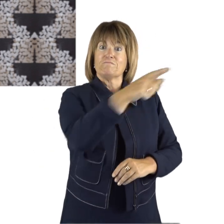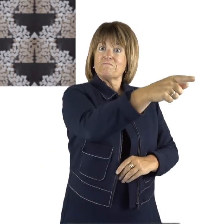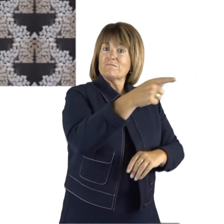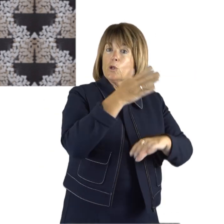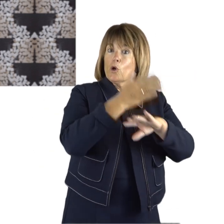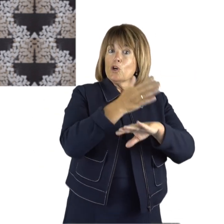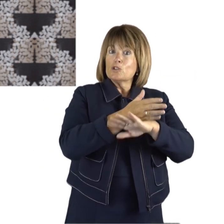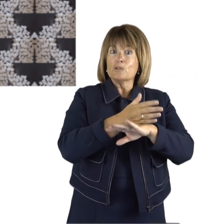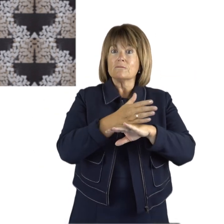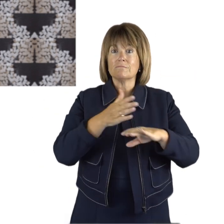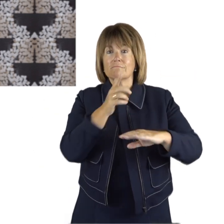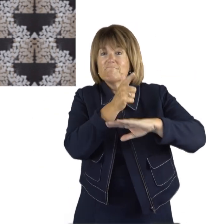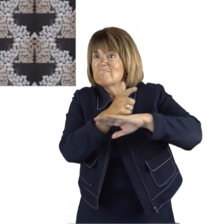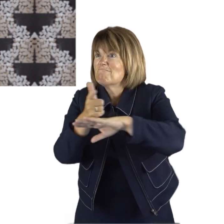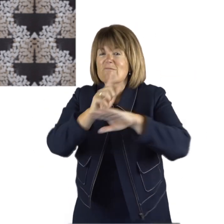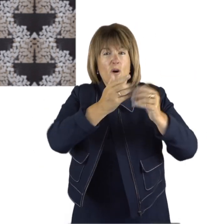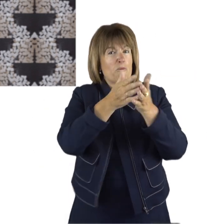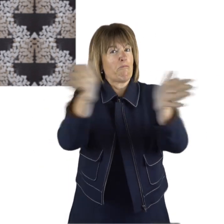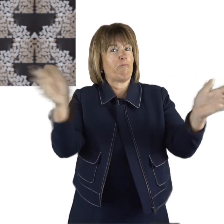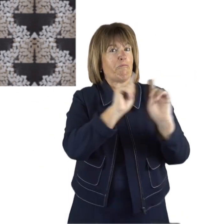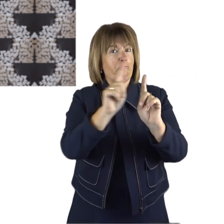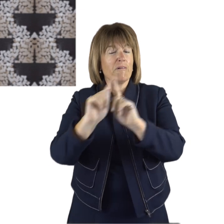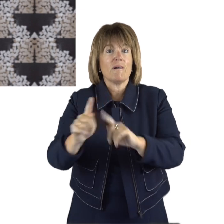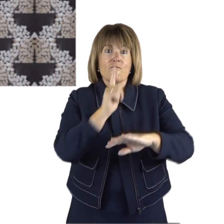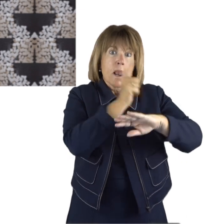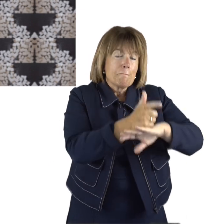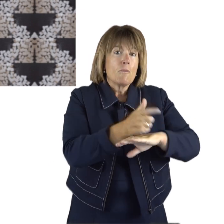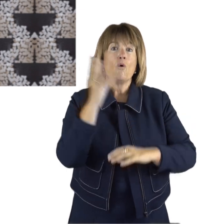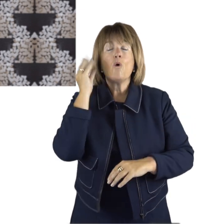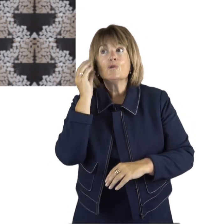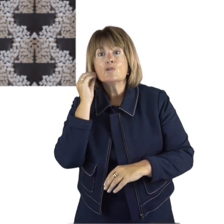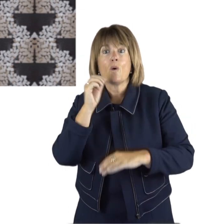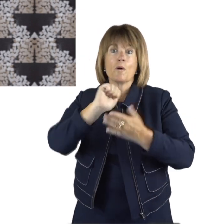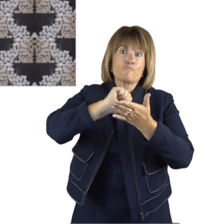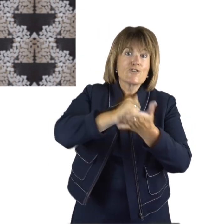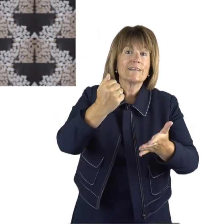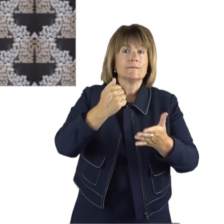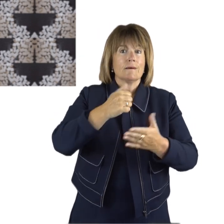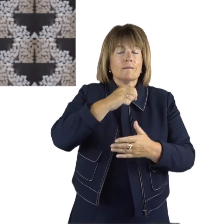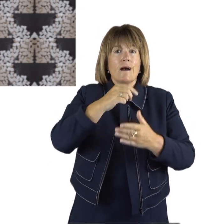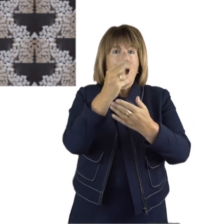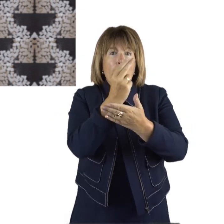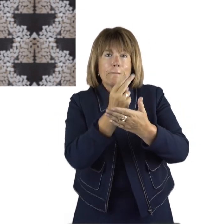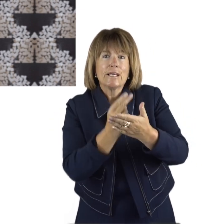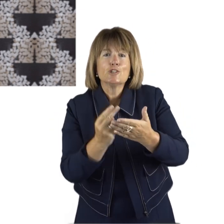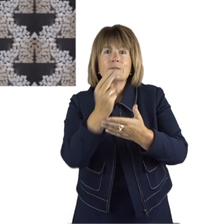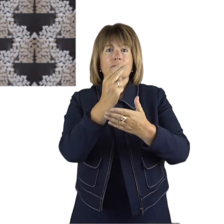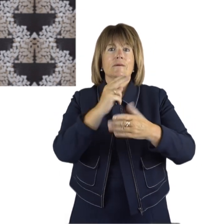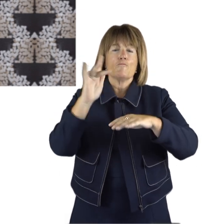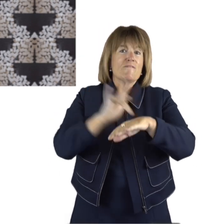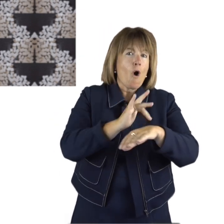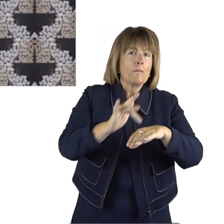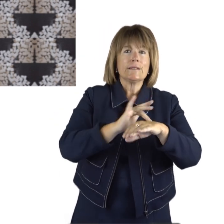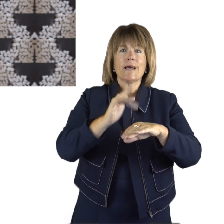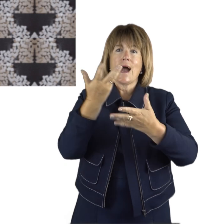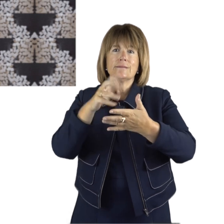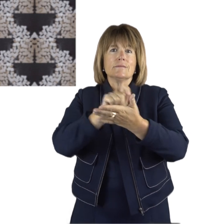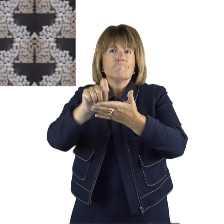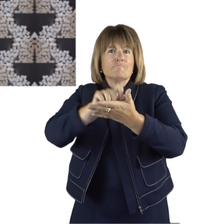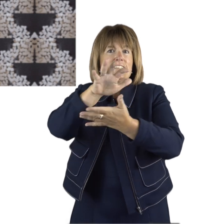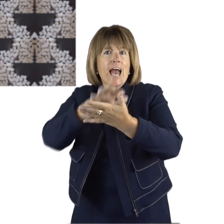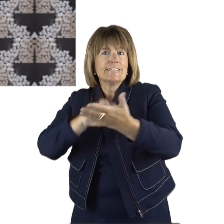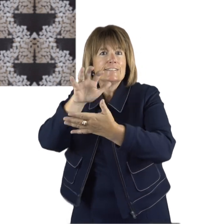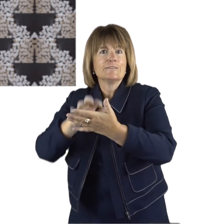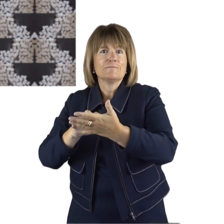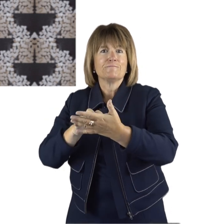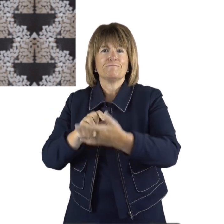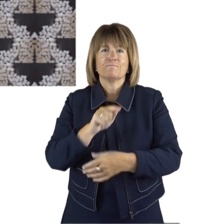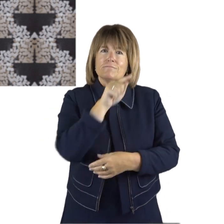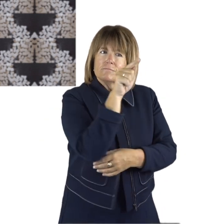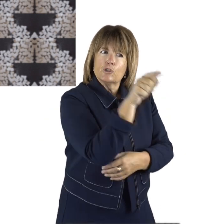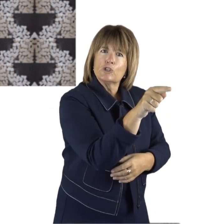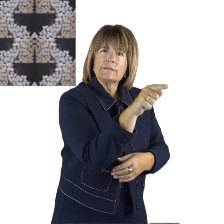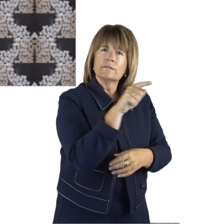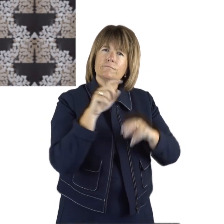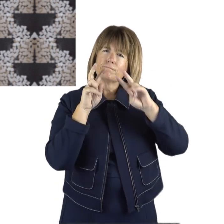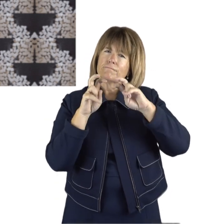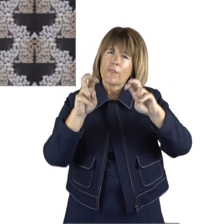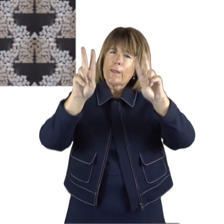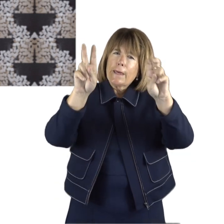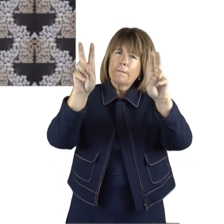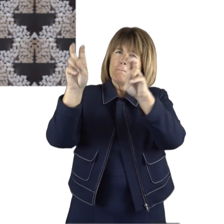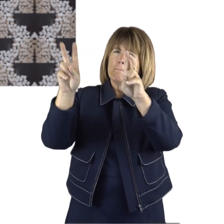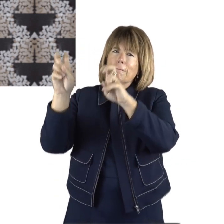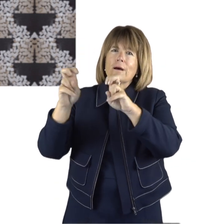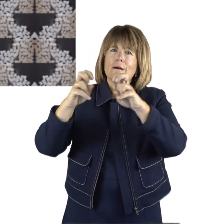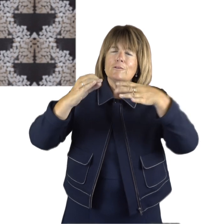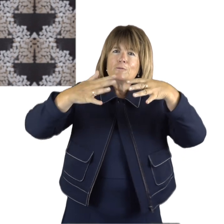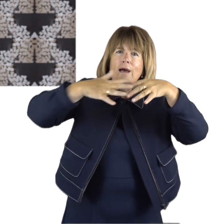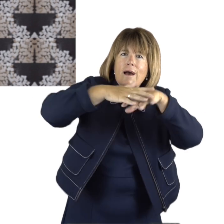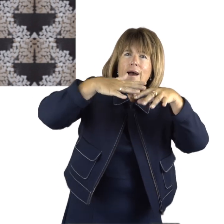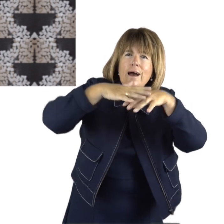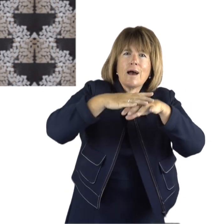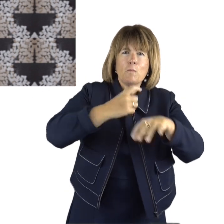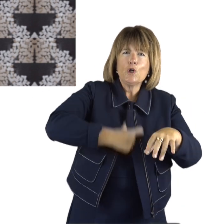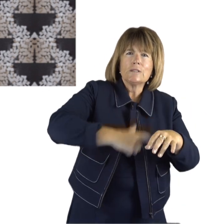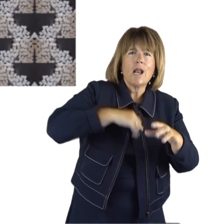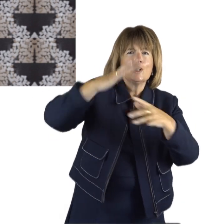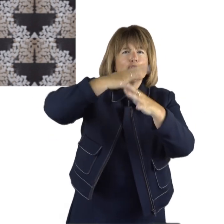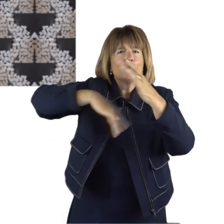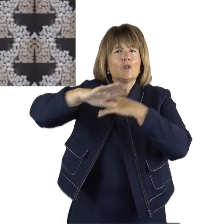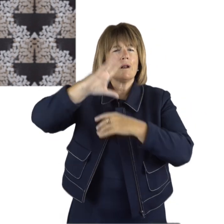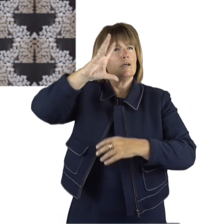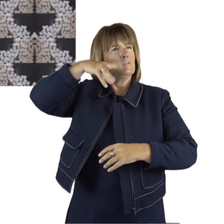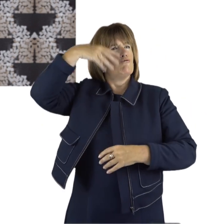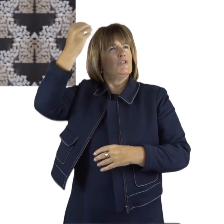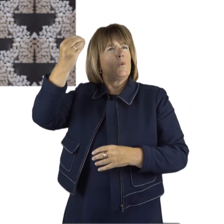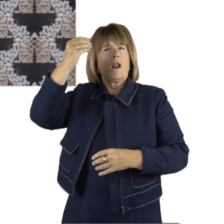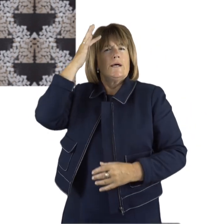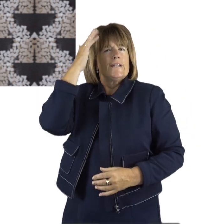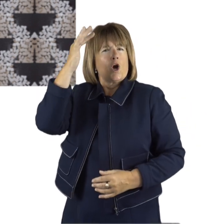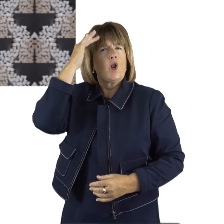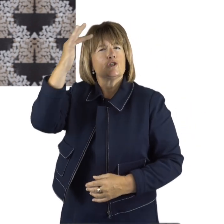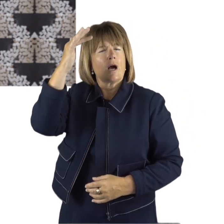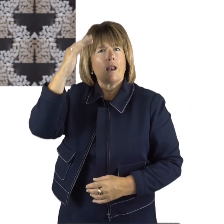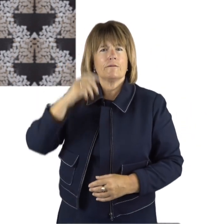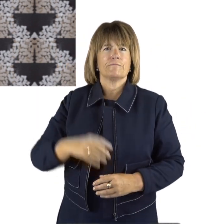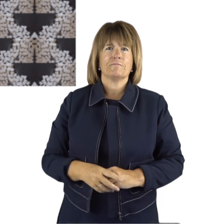Cinzia Mutigli works across film, audio, print, animation, performance and text. She explores themes that intersect the personal, social, spiritual and psychological.